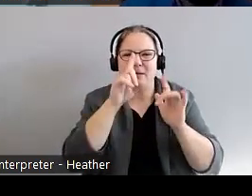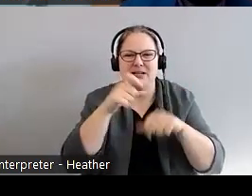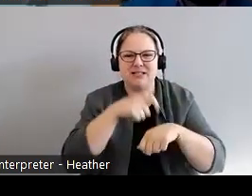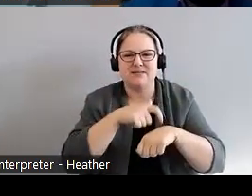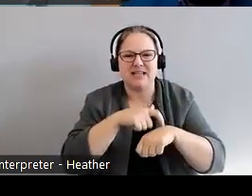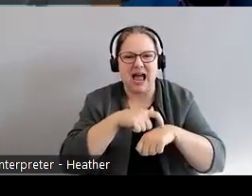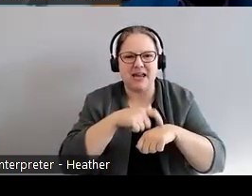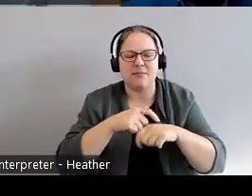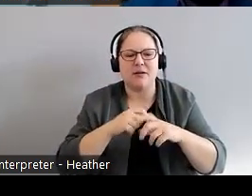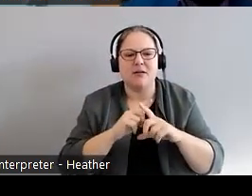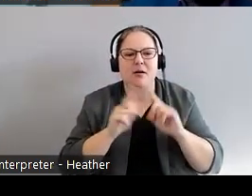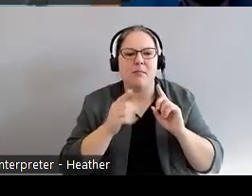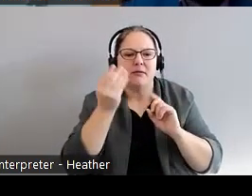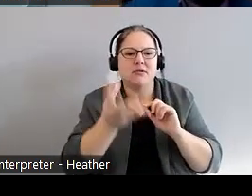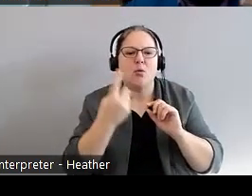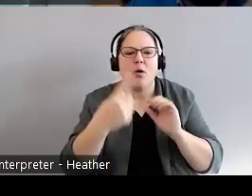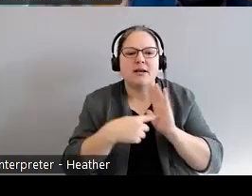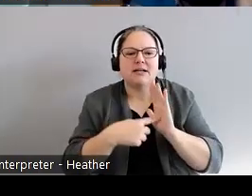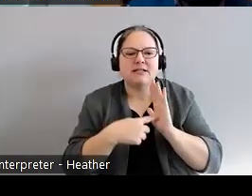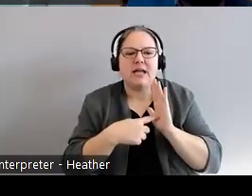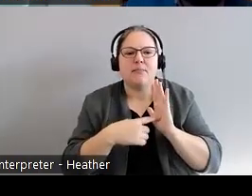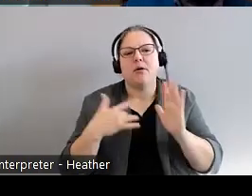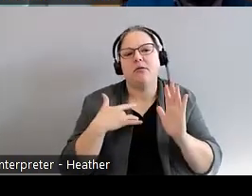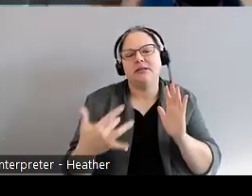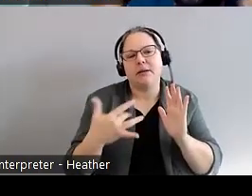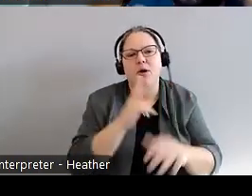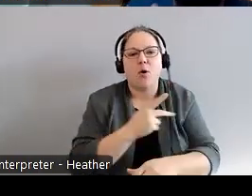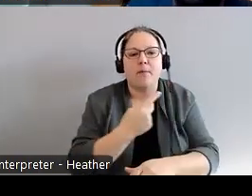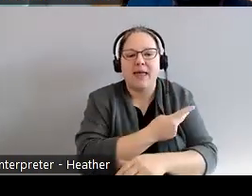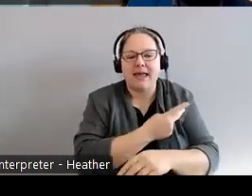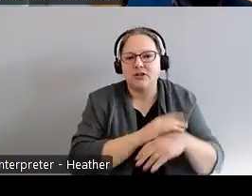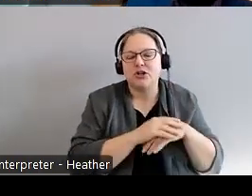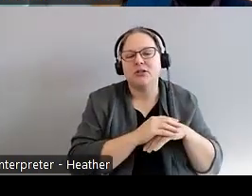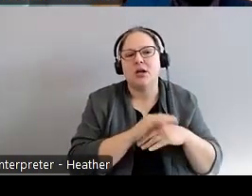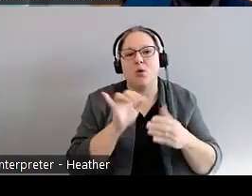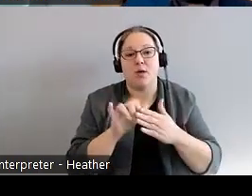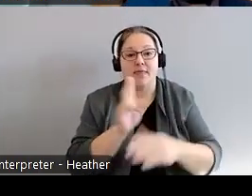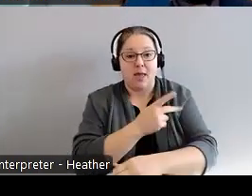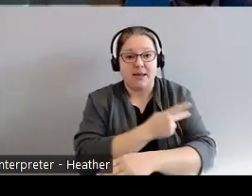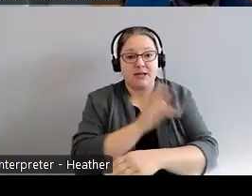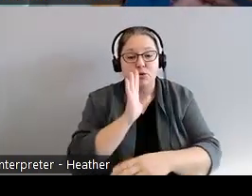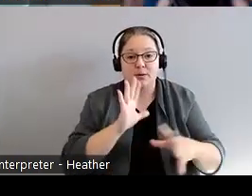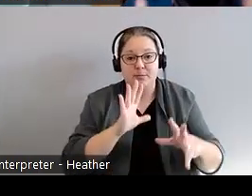but it's basically an example of a prototypical patient. Uh, when the patient got admitted, uh, we